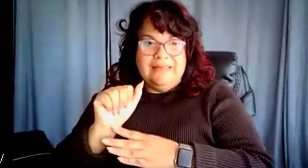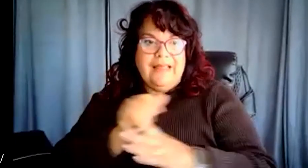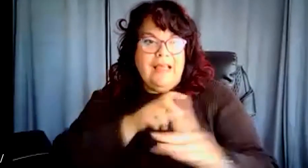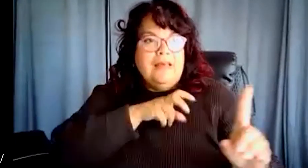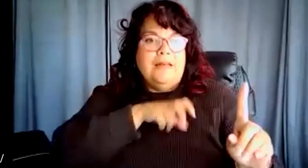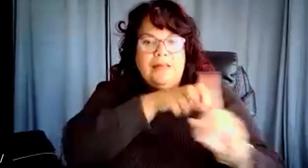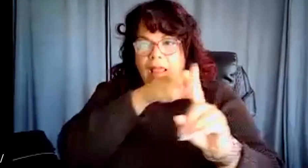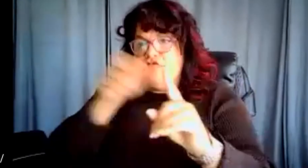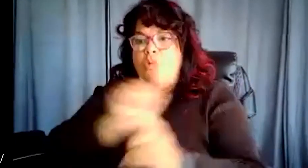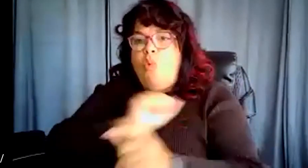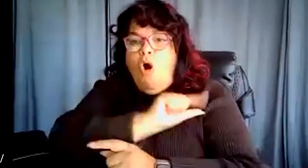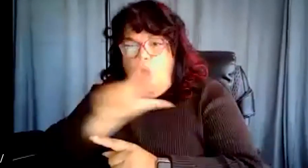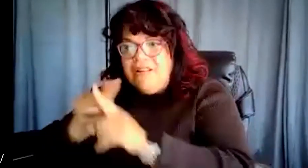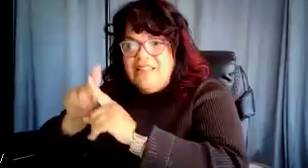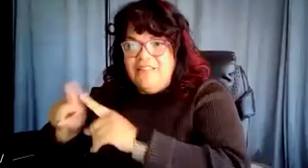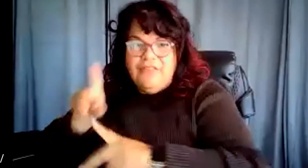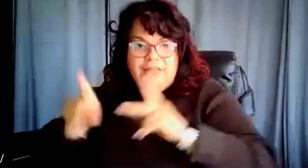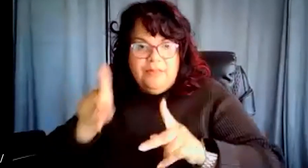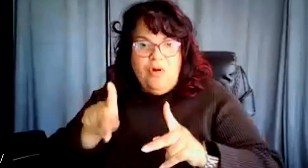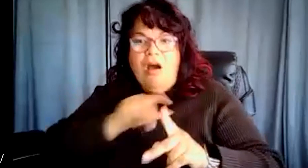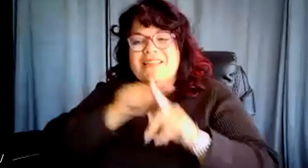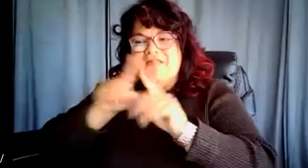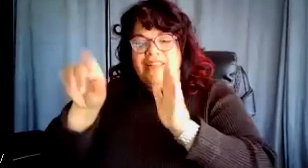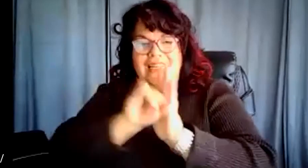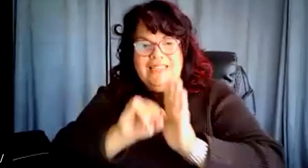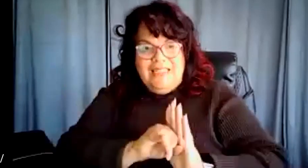It's the only identity that can intersect with any and all other identities.